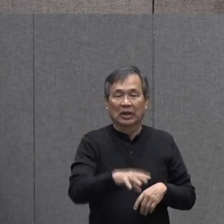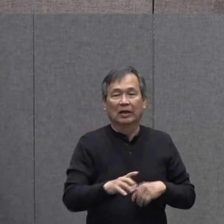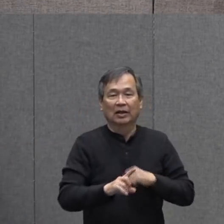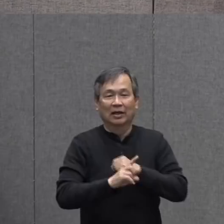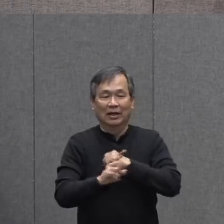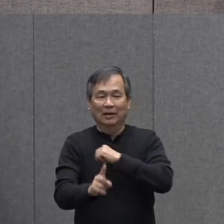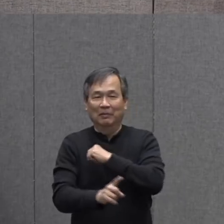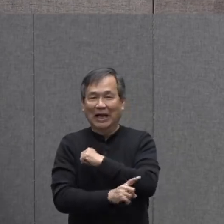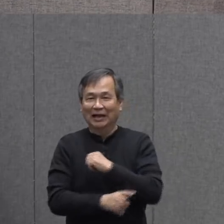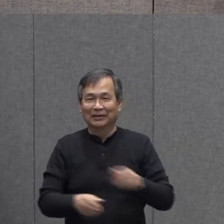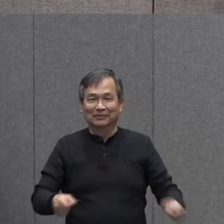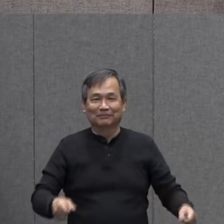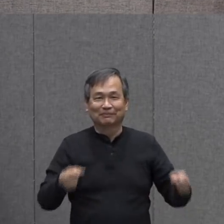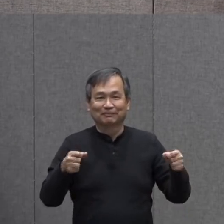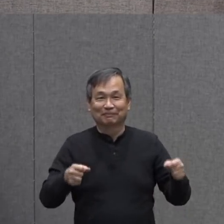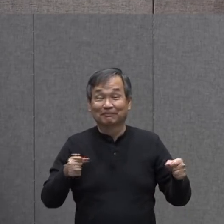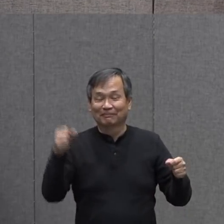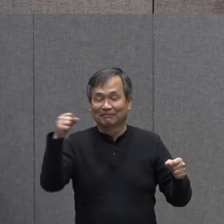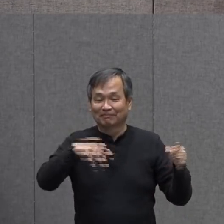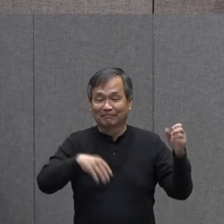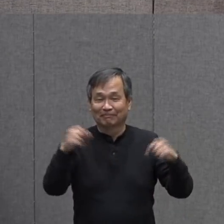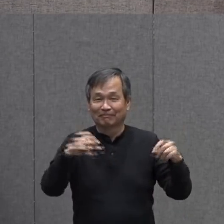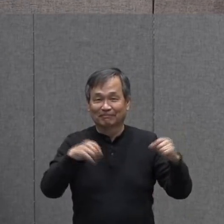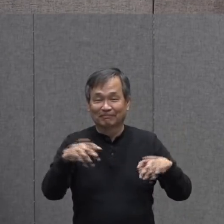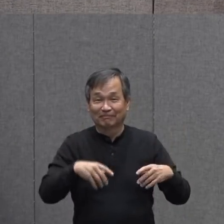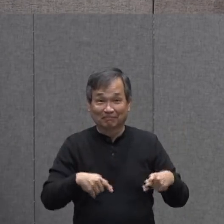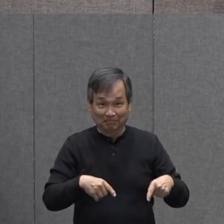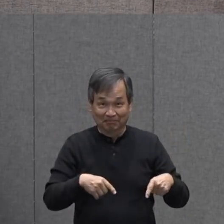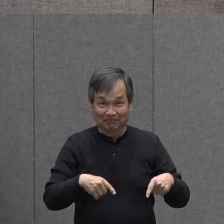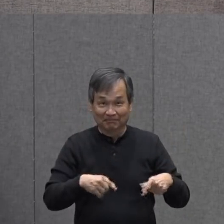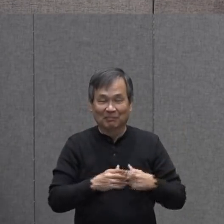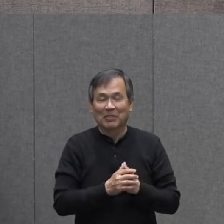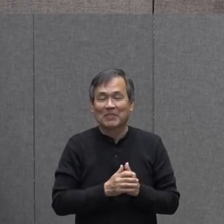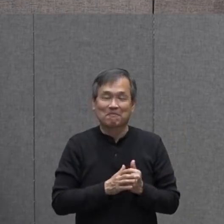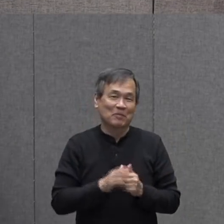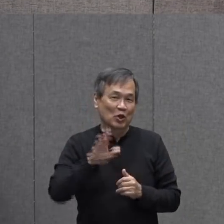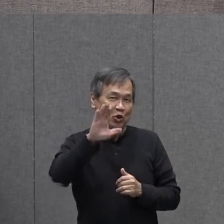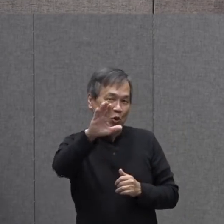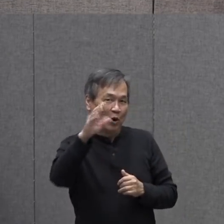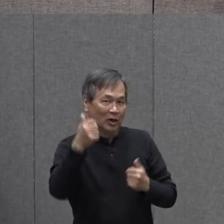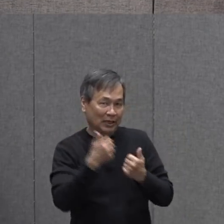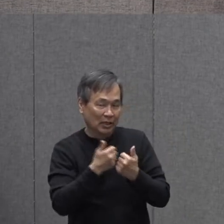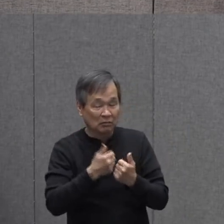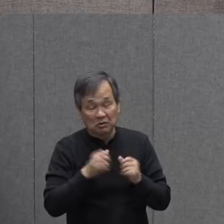And then the game is that you, by yourself, or if you're playing with somebody else,